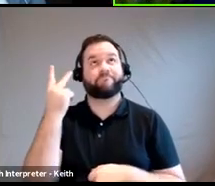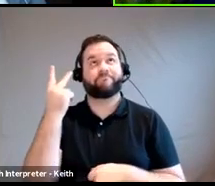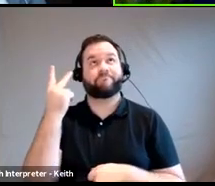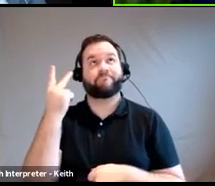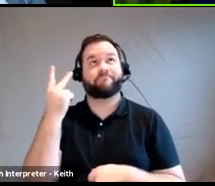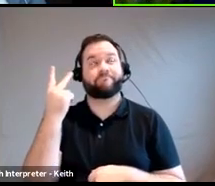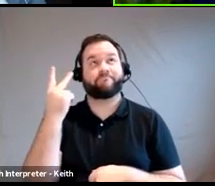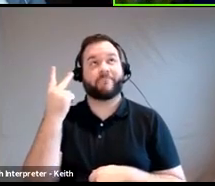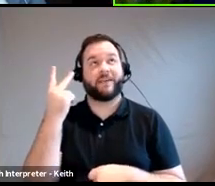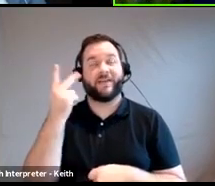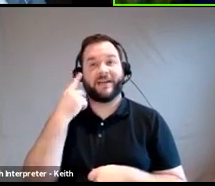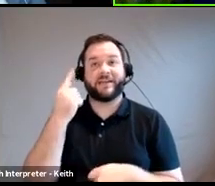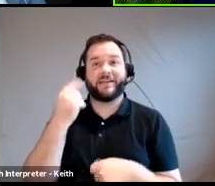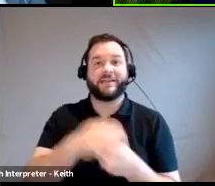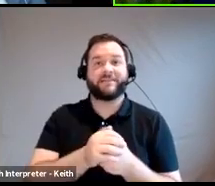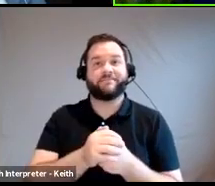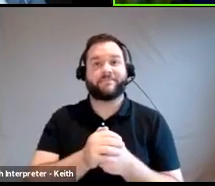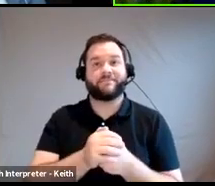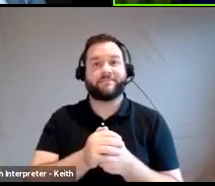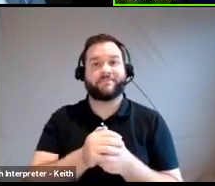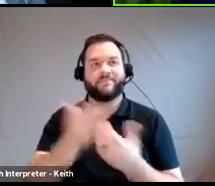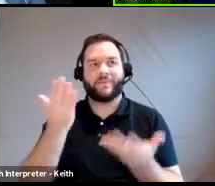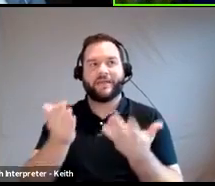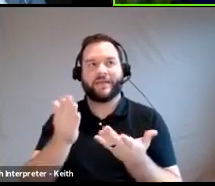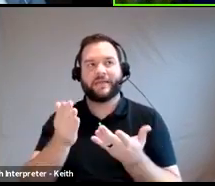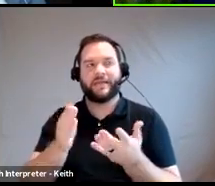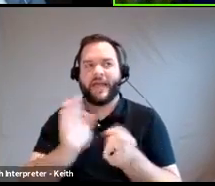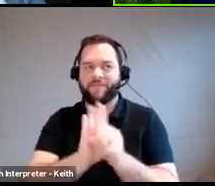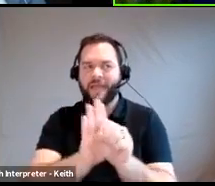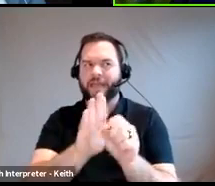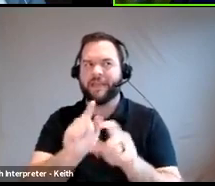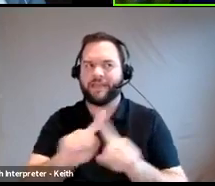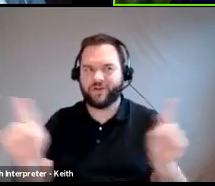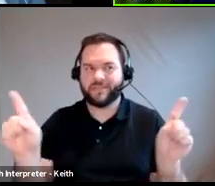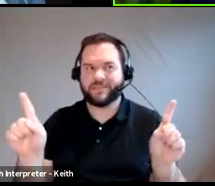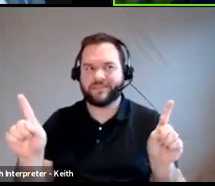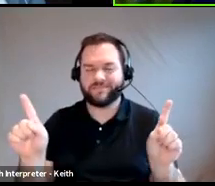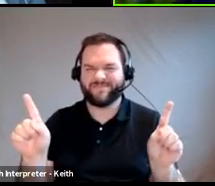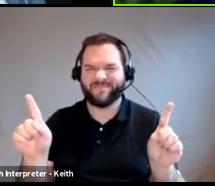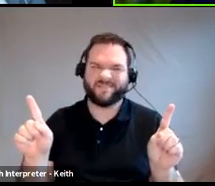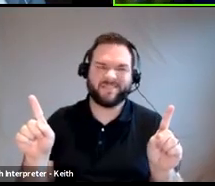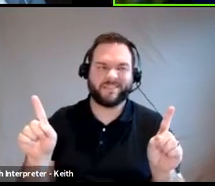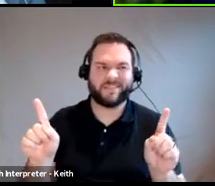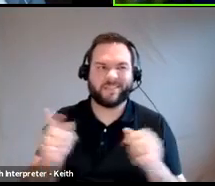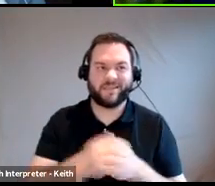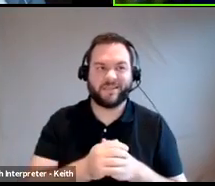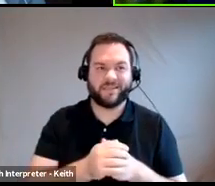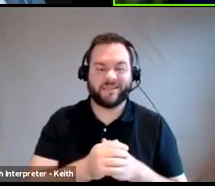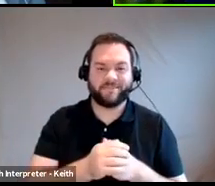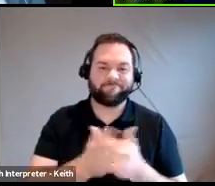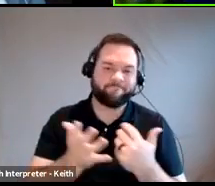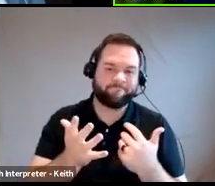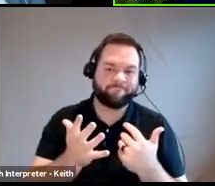I knew back then what I know now. I may have been able to push. a little bit a little bit harder to get high